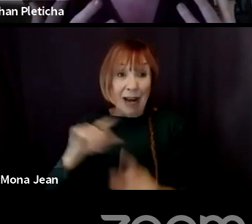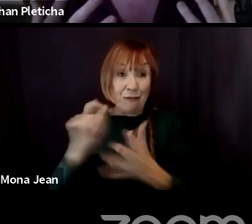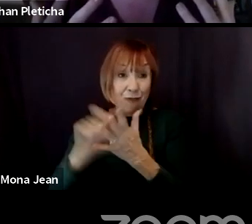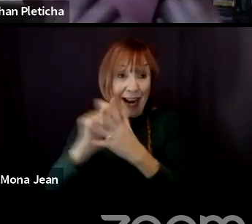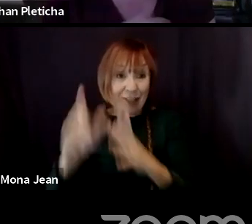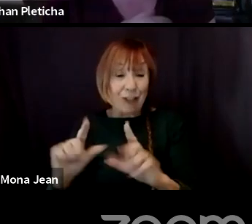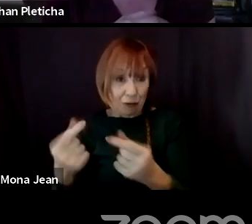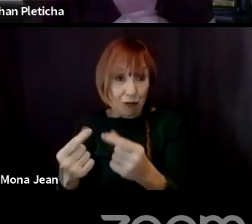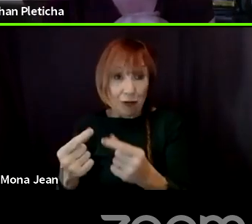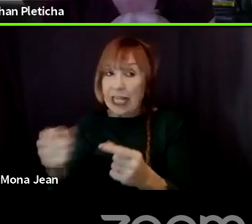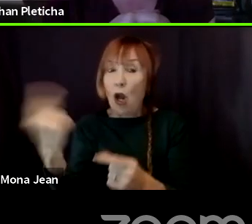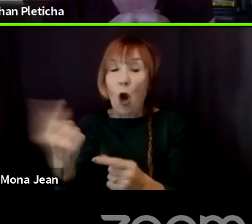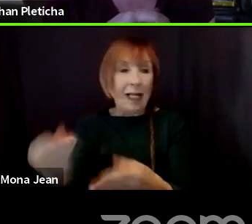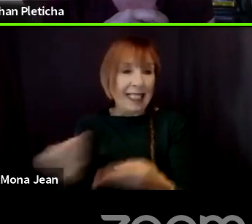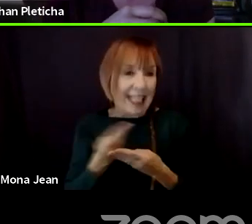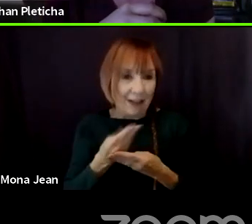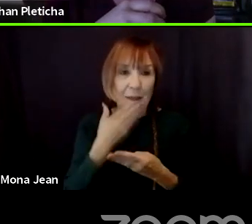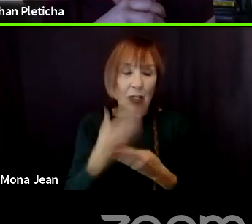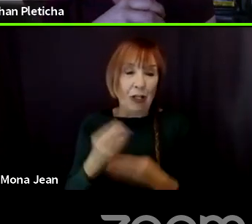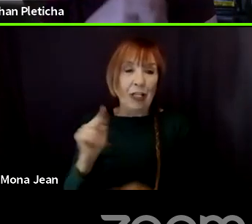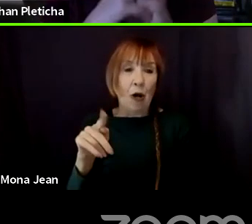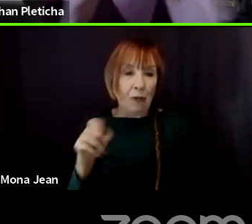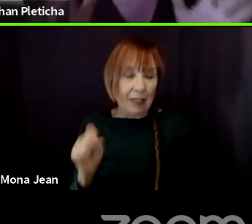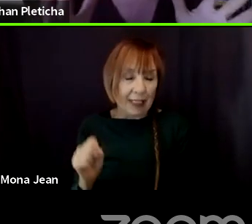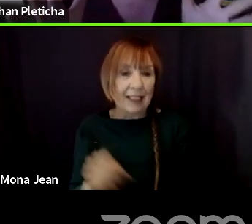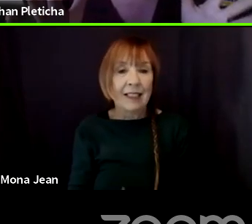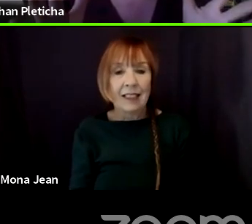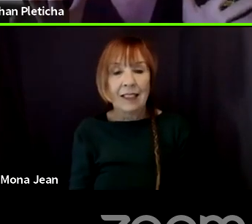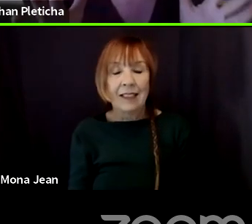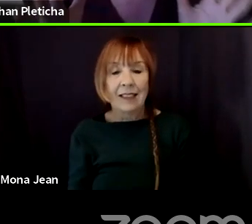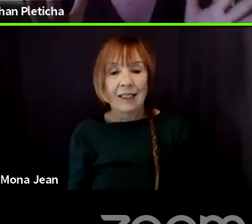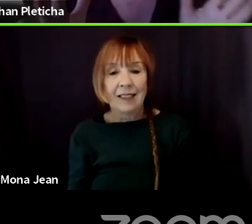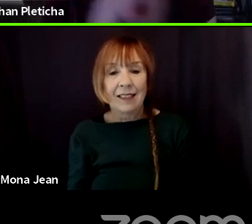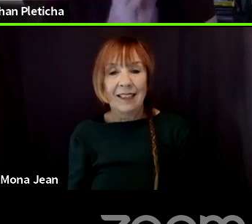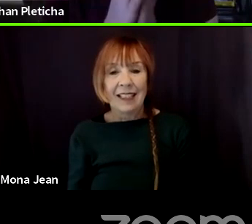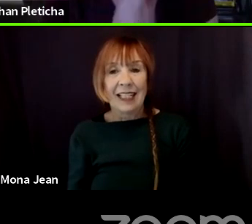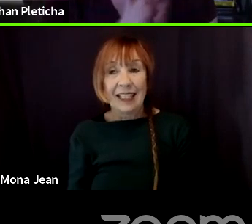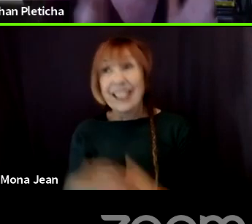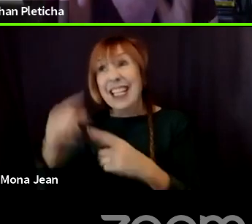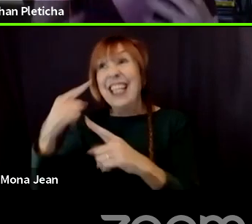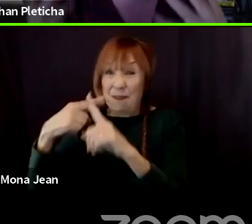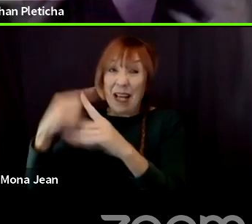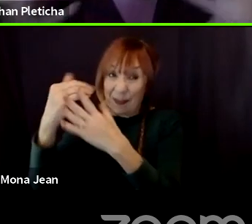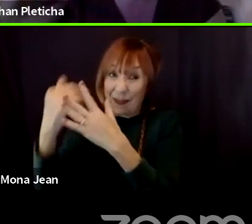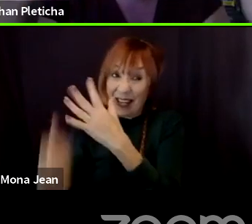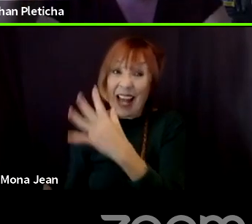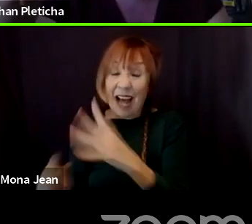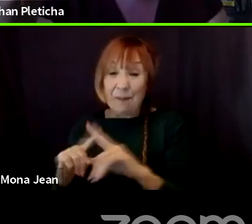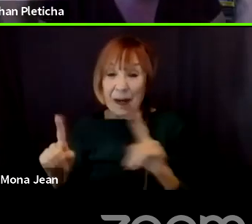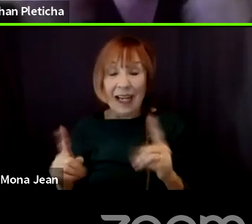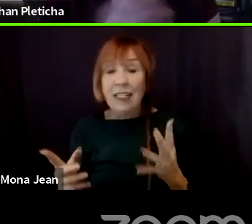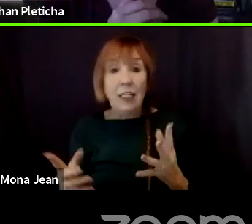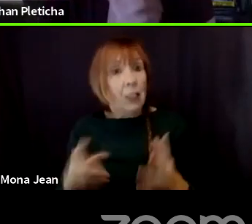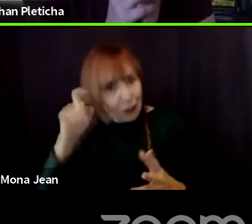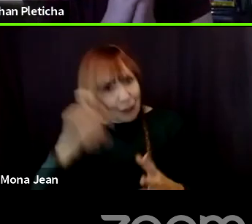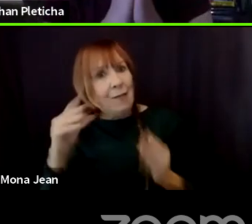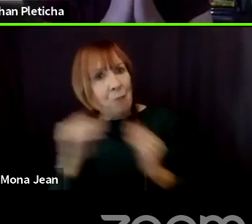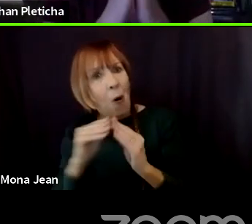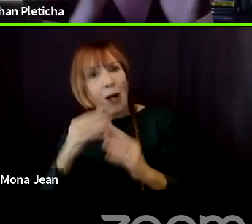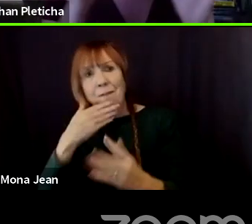that come from my writers groups and too many good things, but we need more good things in the world, so I think it's fine.